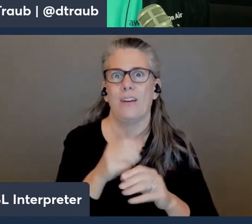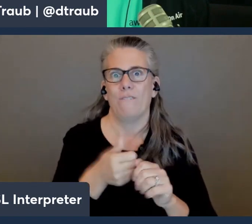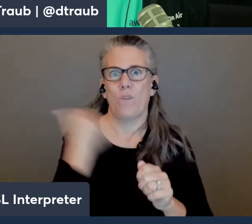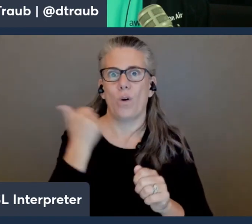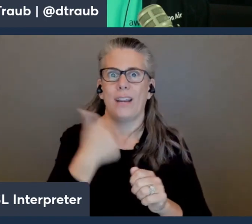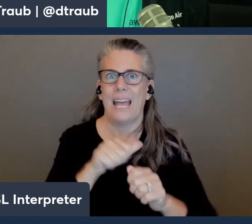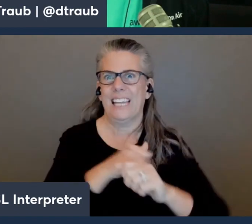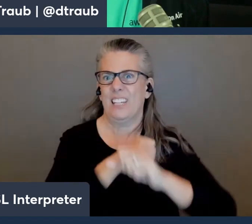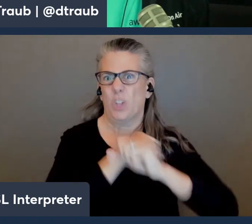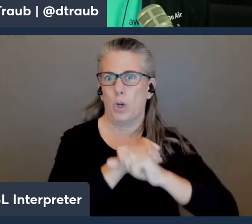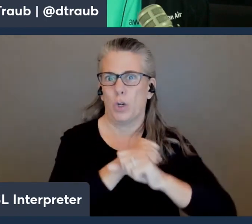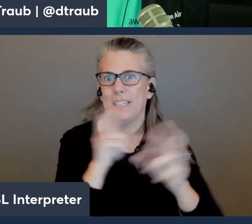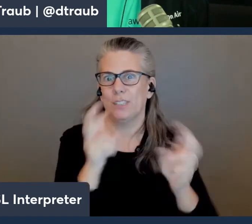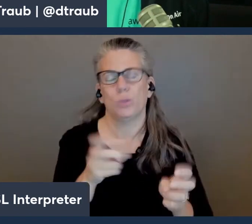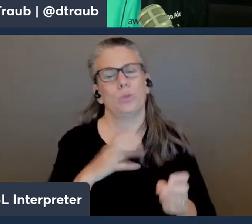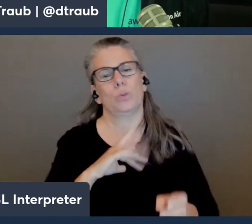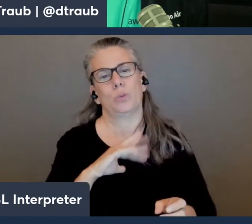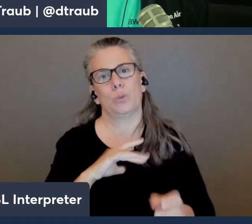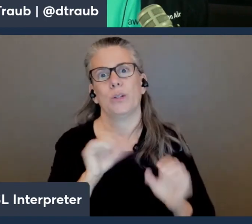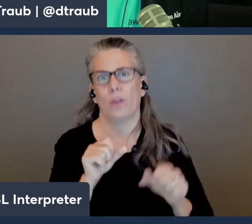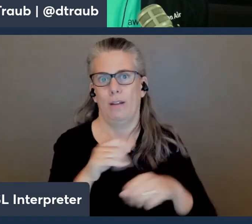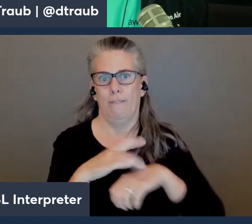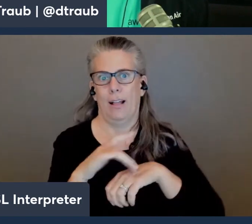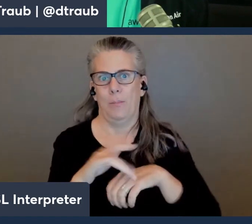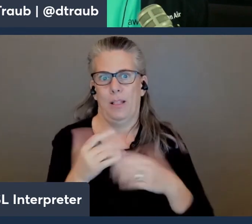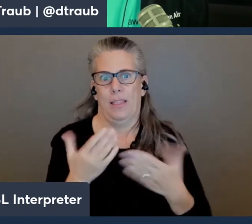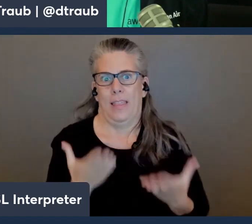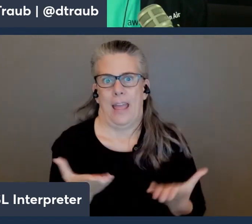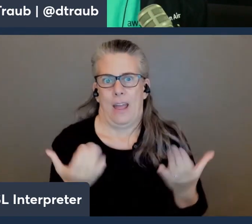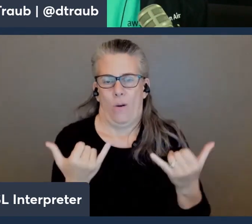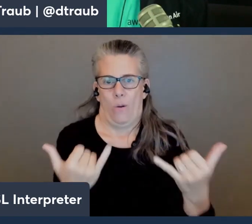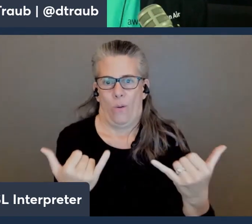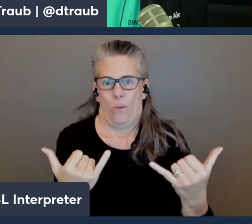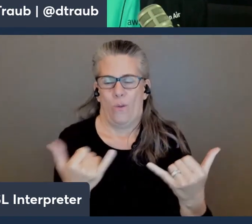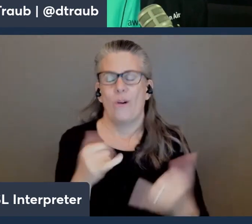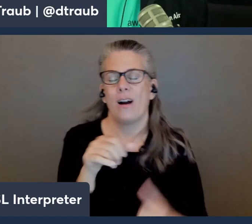It's available right now on Amazon CodeGuru. It's part of this review,